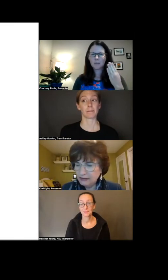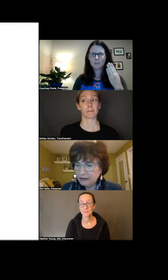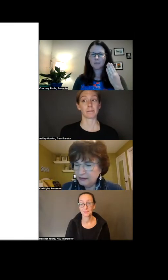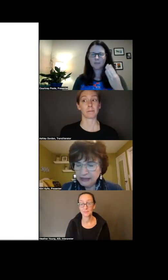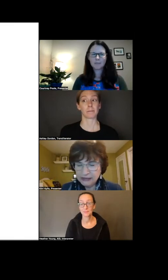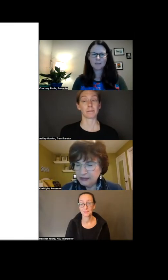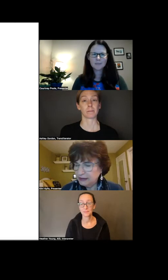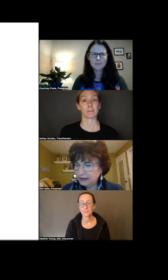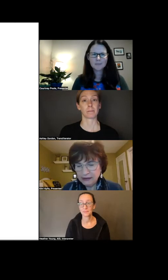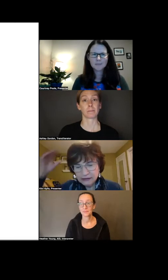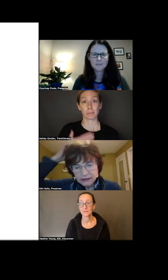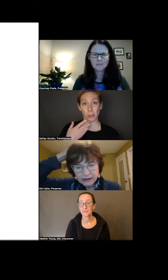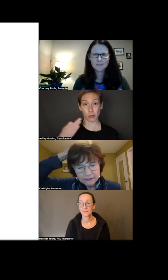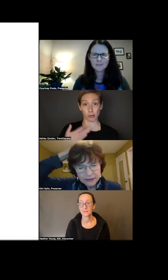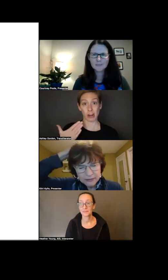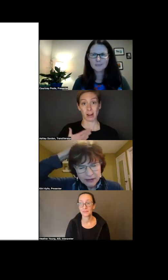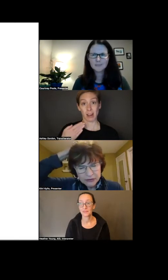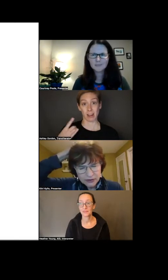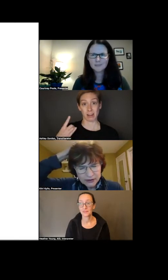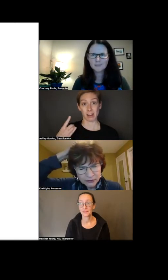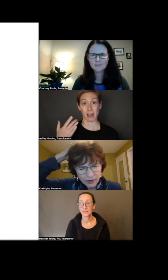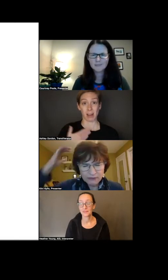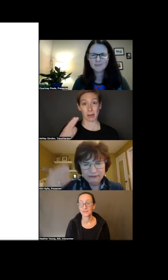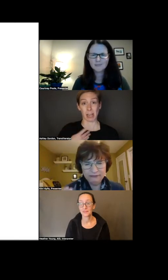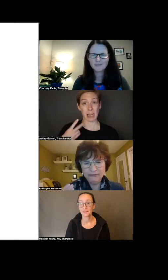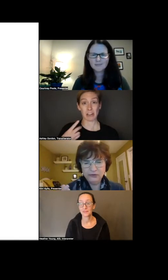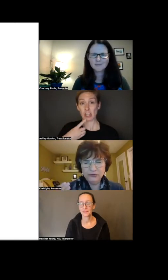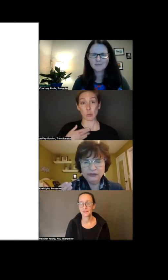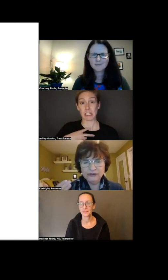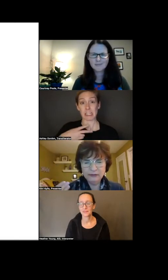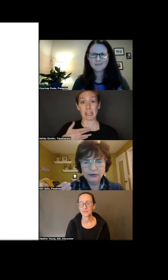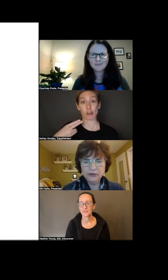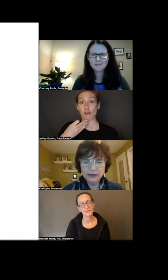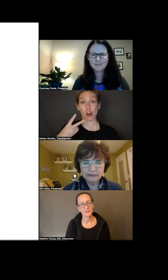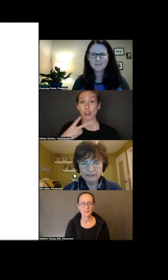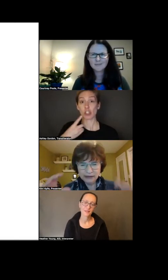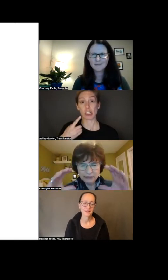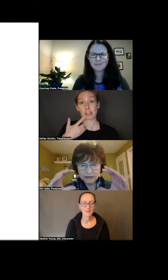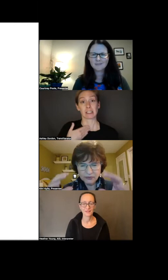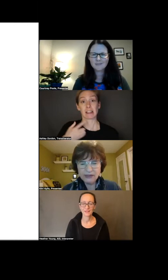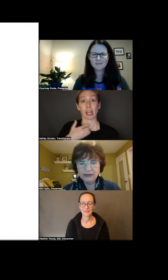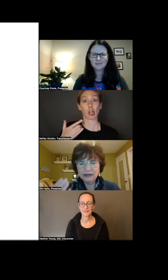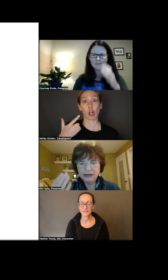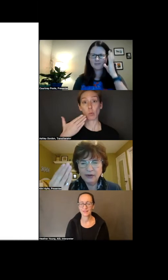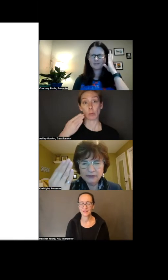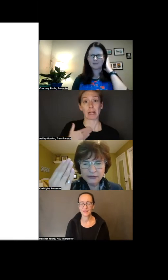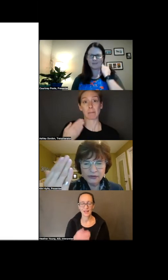All right. And I'm kind of doing it in the wrong, usually it's a little bit lower but, in my little screen, I wanted to make sure